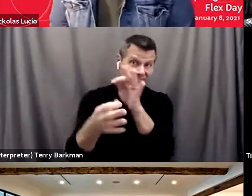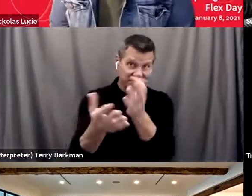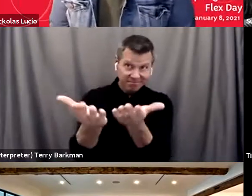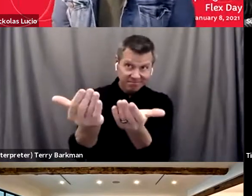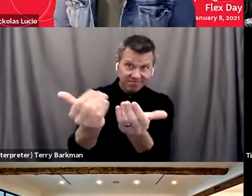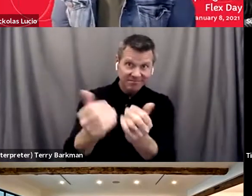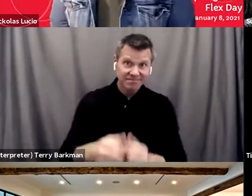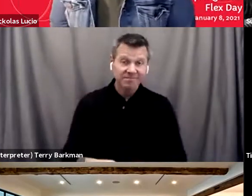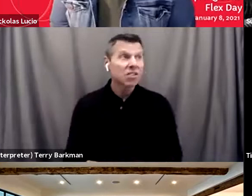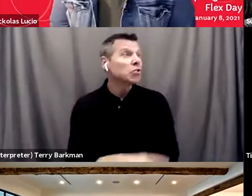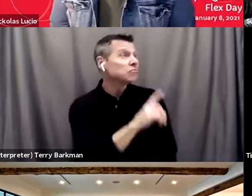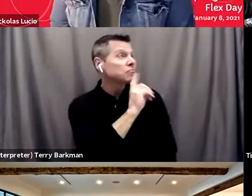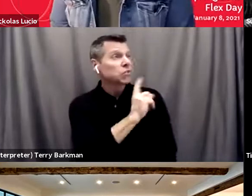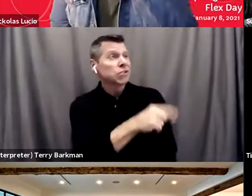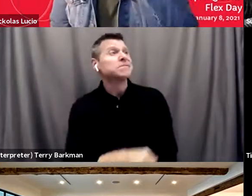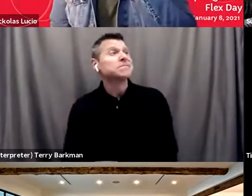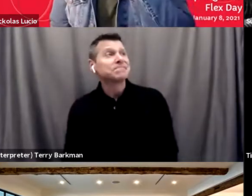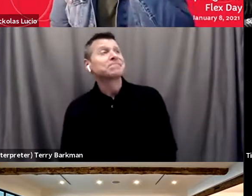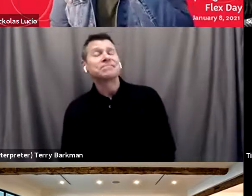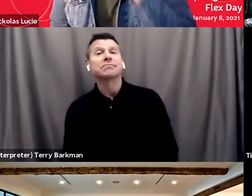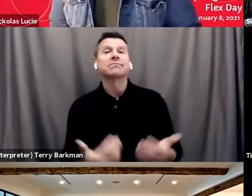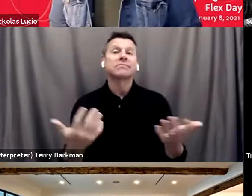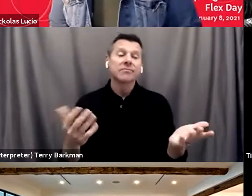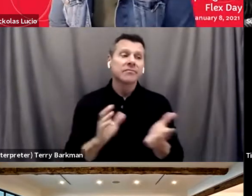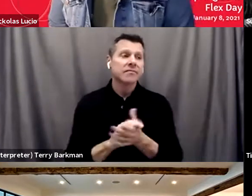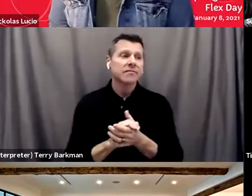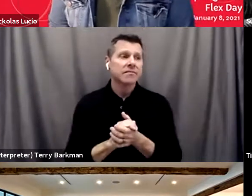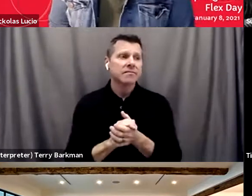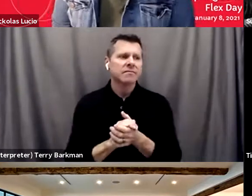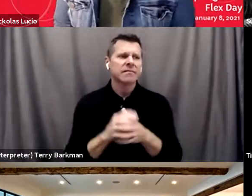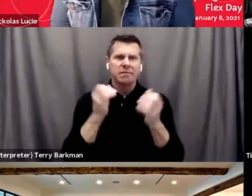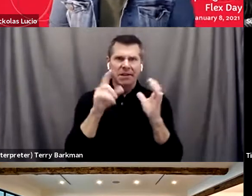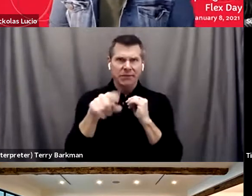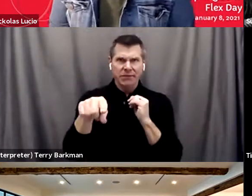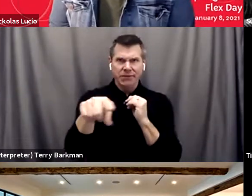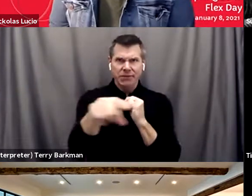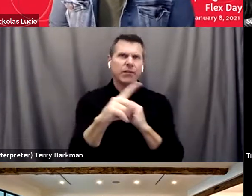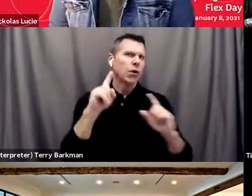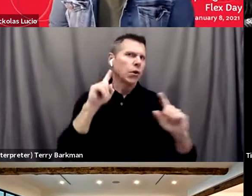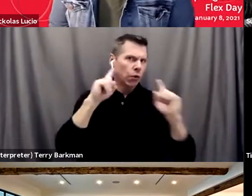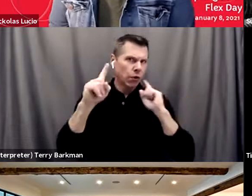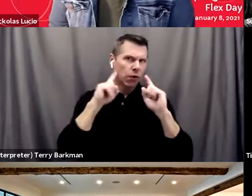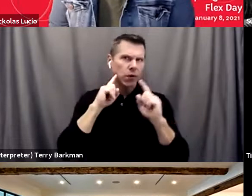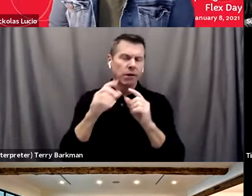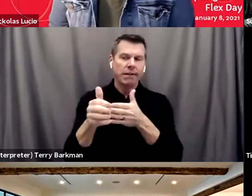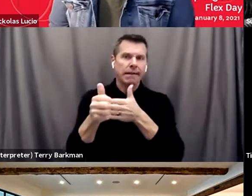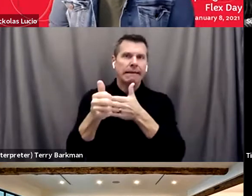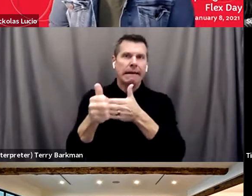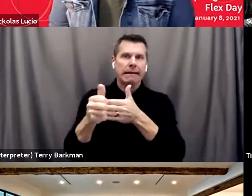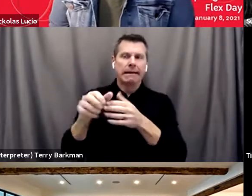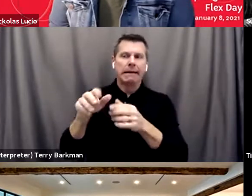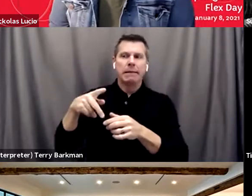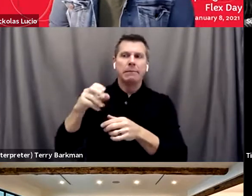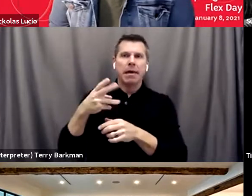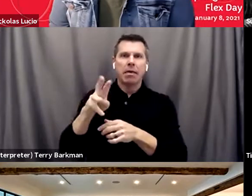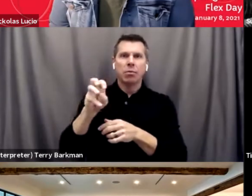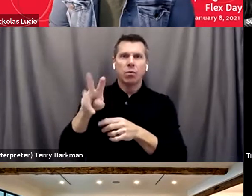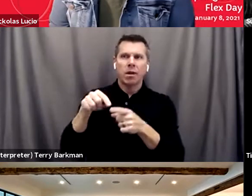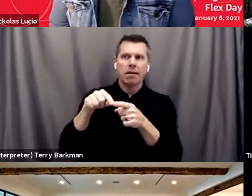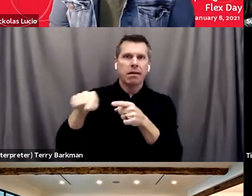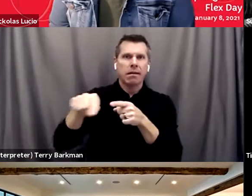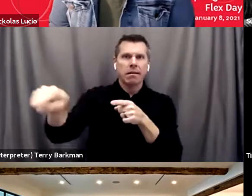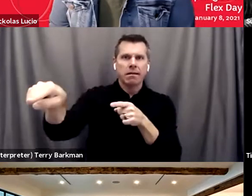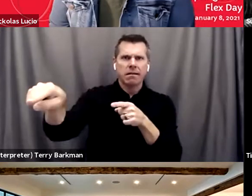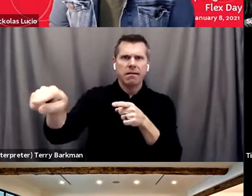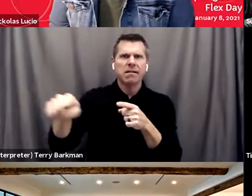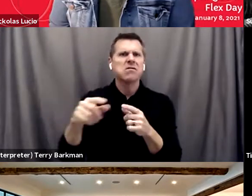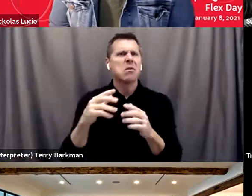Unknown: Sure. So I know that many of you have at least heard of guided pathways. So we have varying levels of familiarity kind of